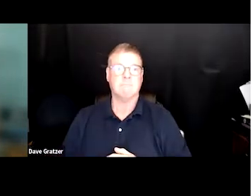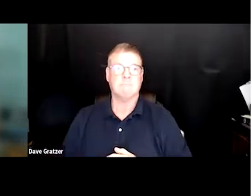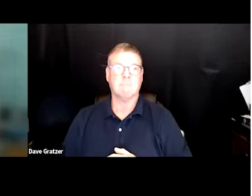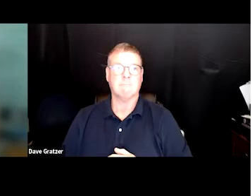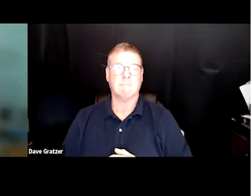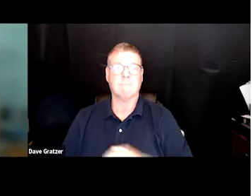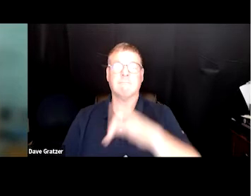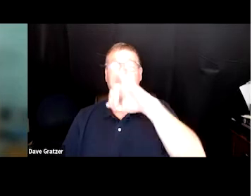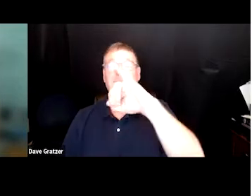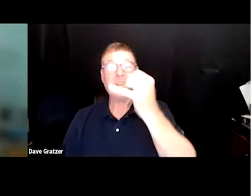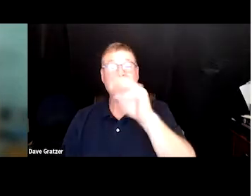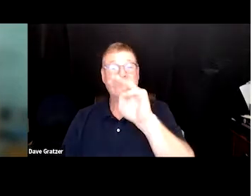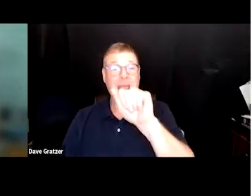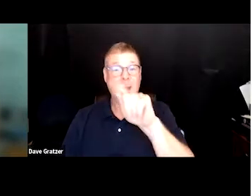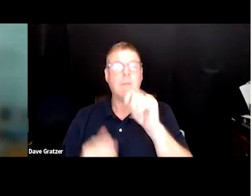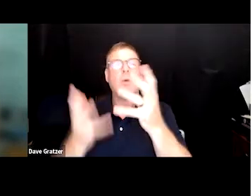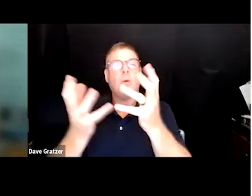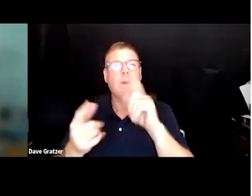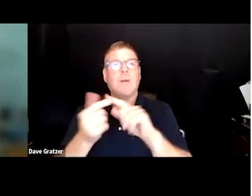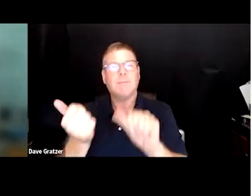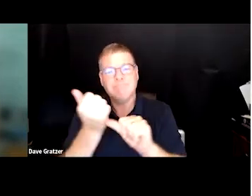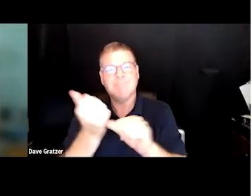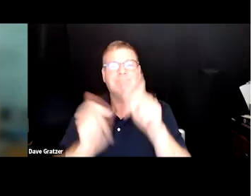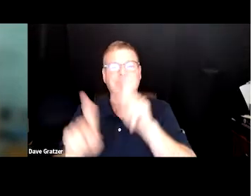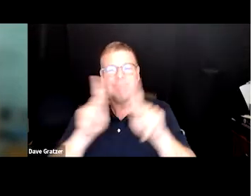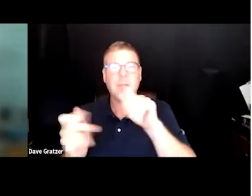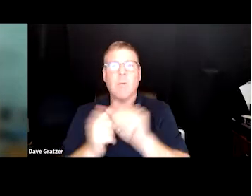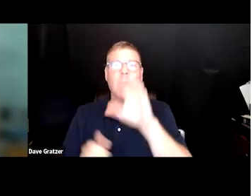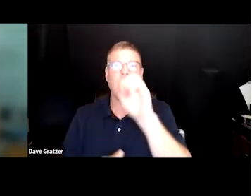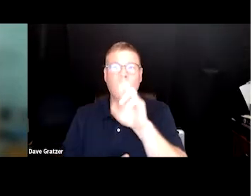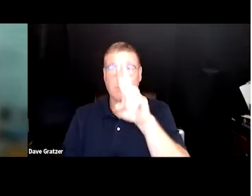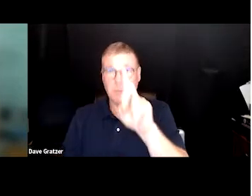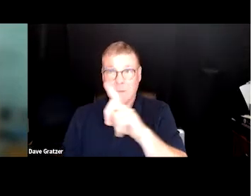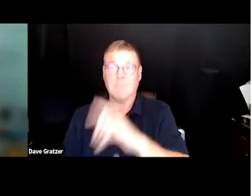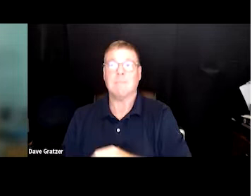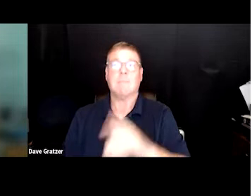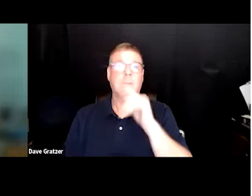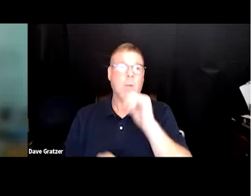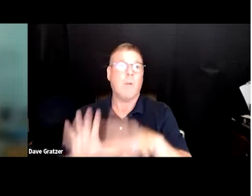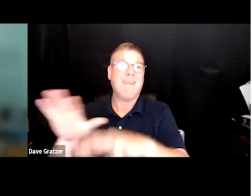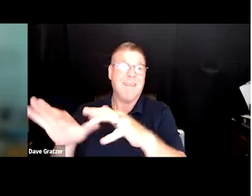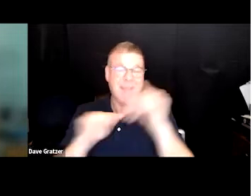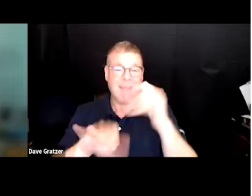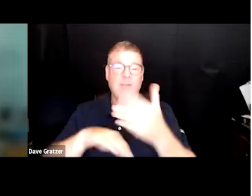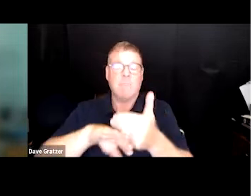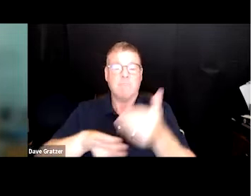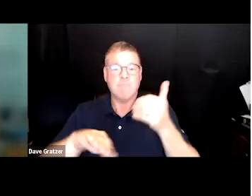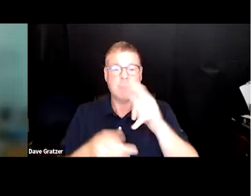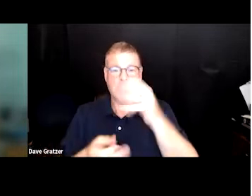JMAT looks to assist individuals with OUD who are going out on pre-trial release in particular.